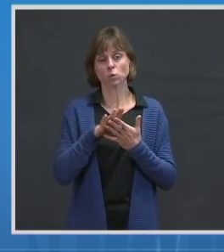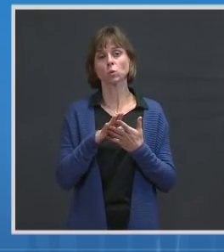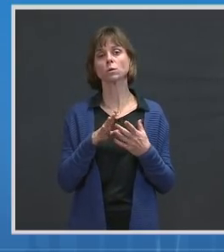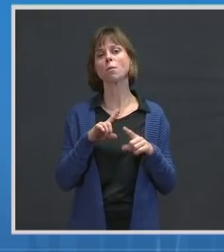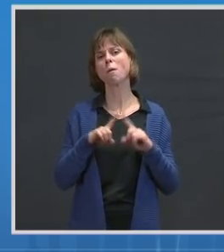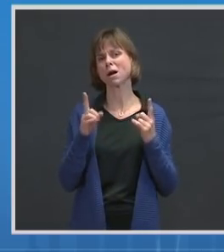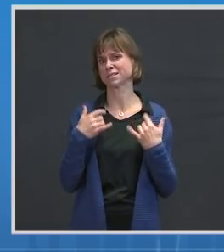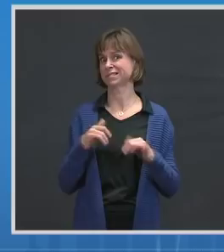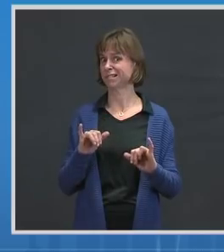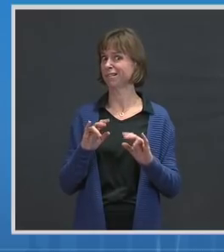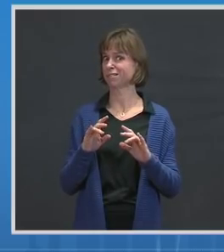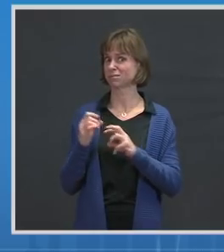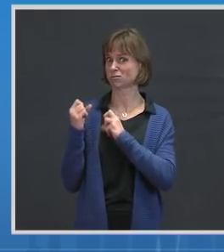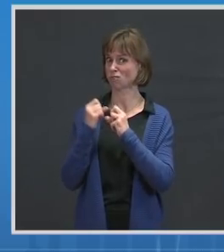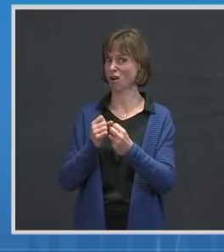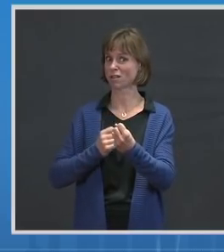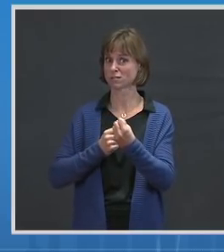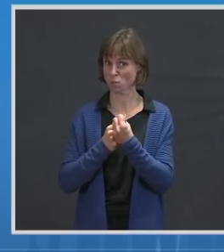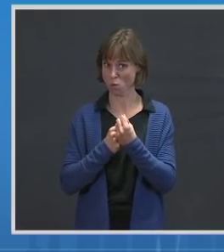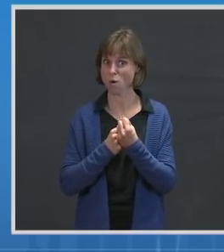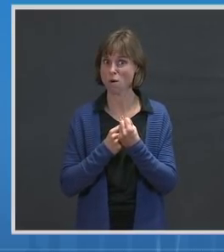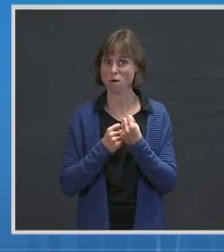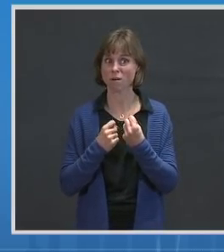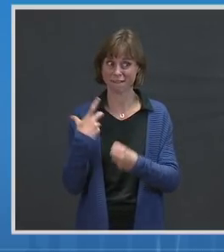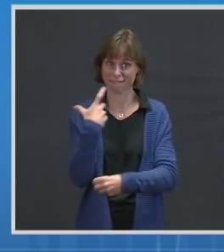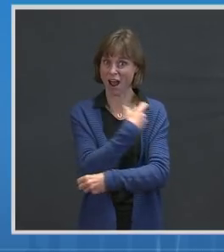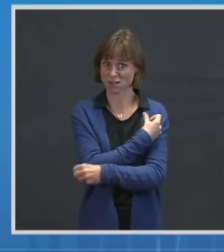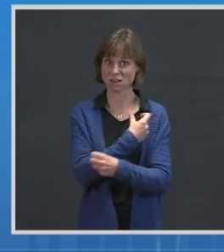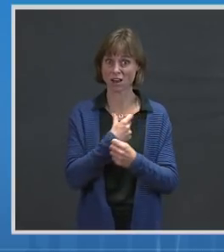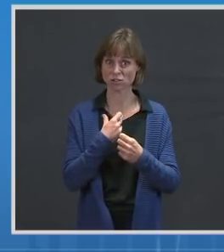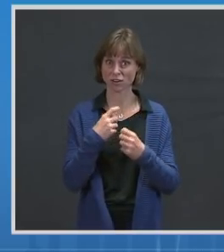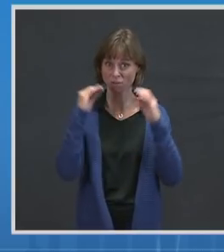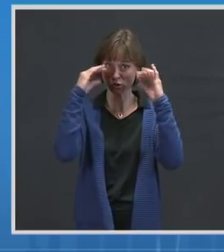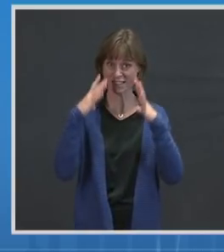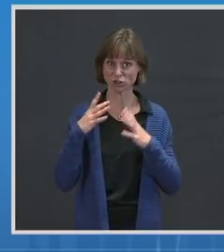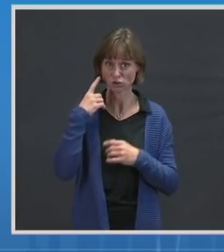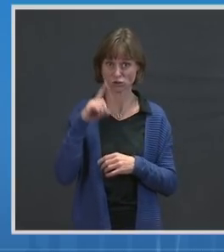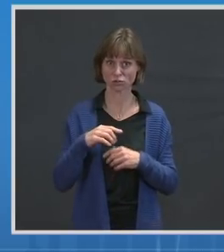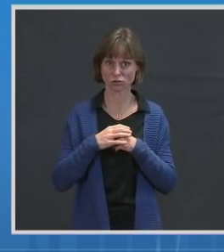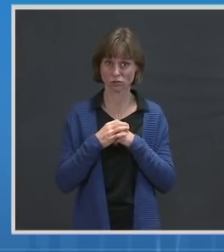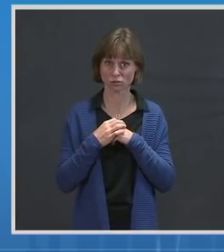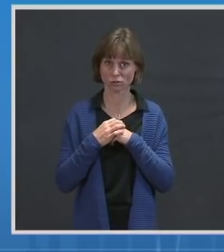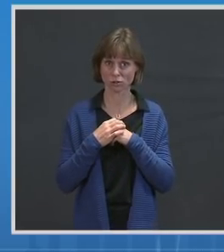that we strongly support the vaccination of teachers. The second part of your question